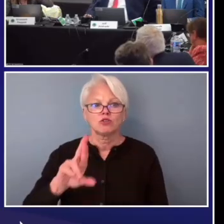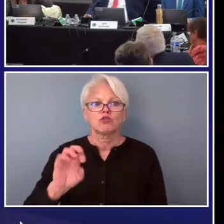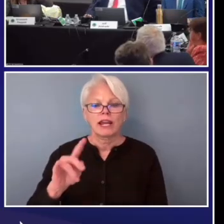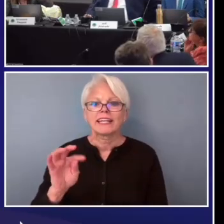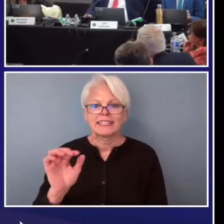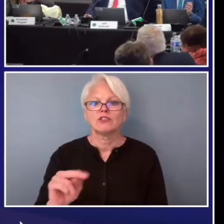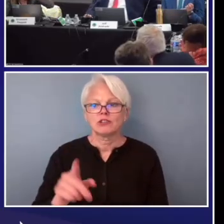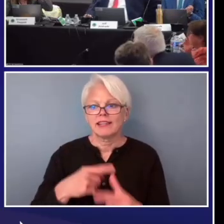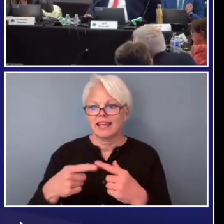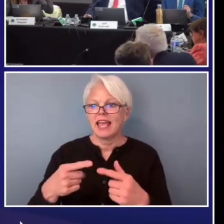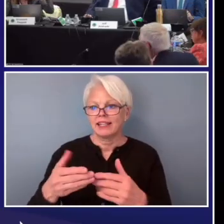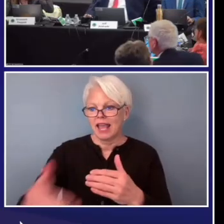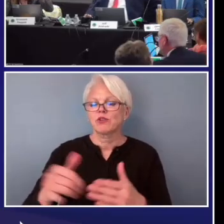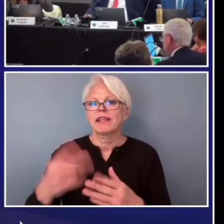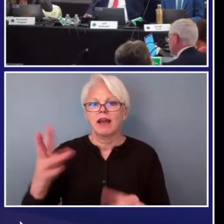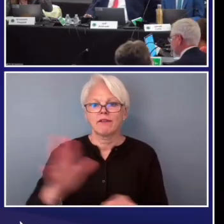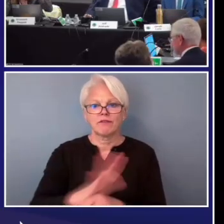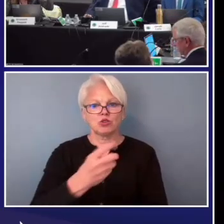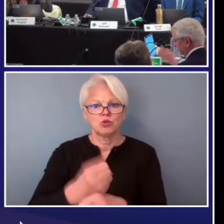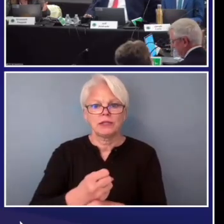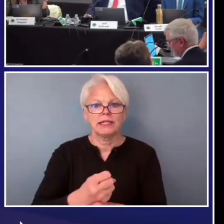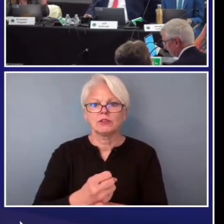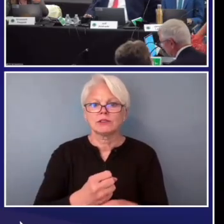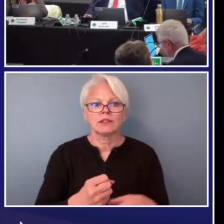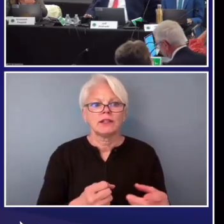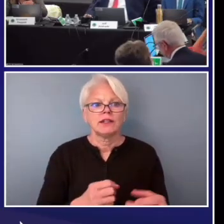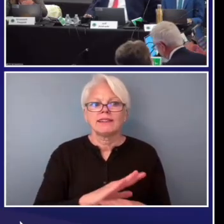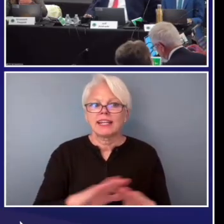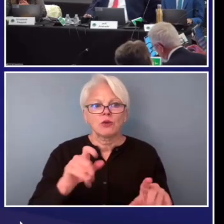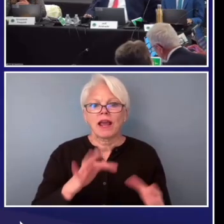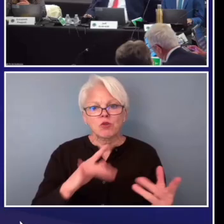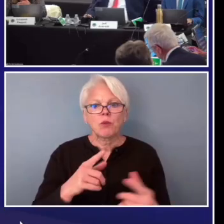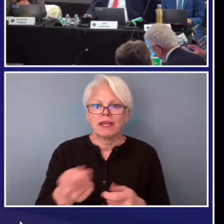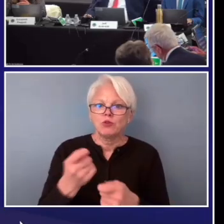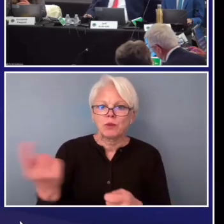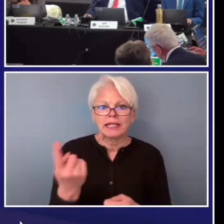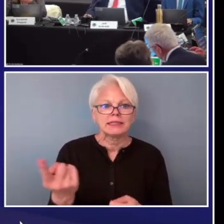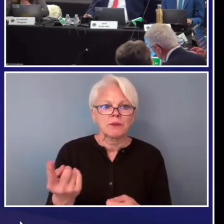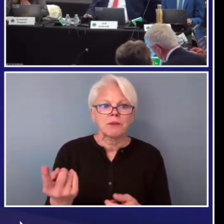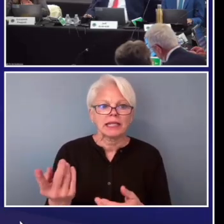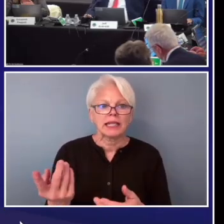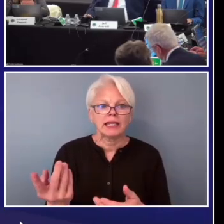you know, there's not the point that they have to wait to get somebody in, um, starting at recognition.